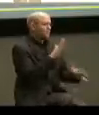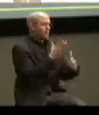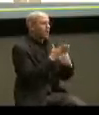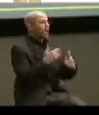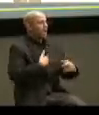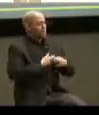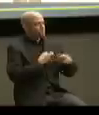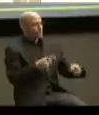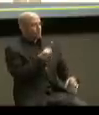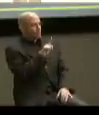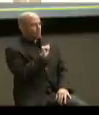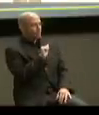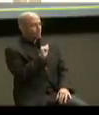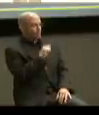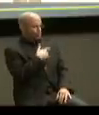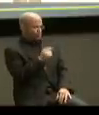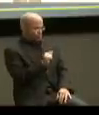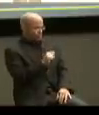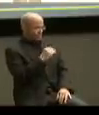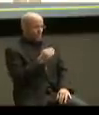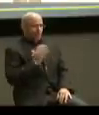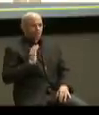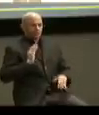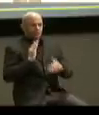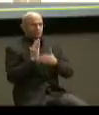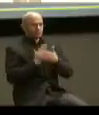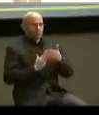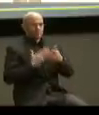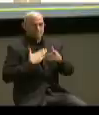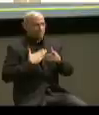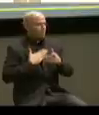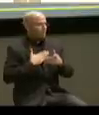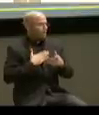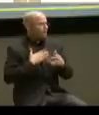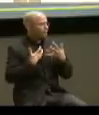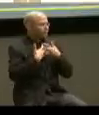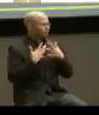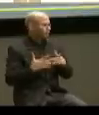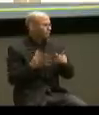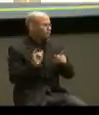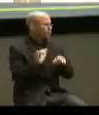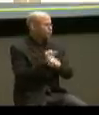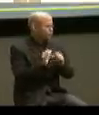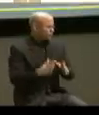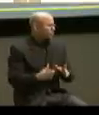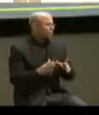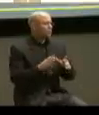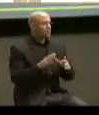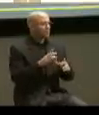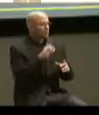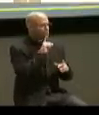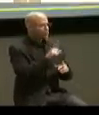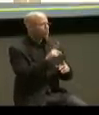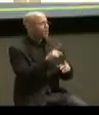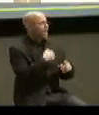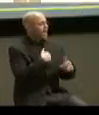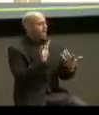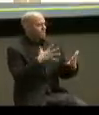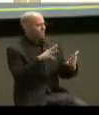IMPORTANT, TOO. I'M FROM LA GRANGE, GEORGIA, SOME OF MY FORMER COLLEAGUES AND NEIGHBORS ARE OVER HERE.